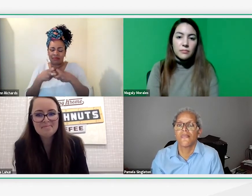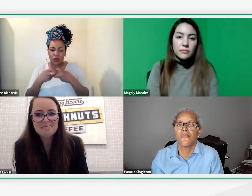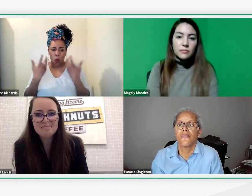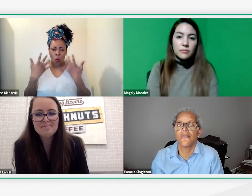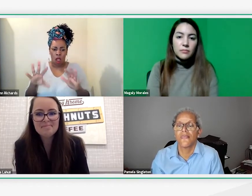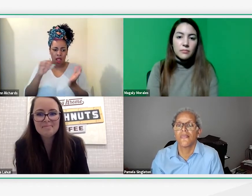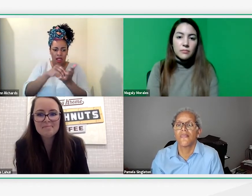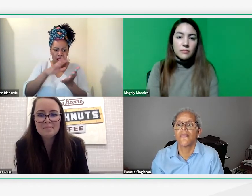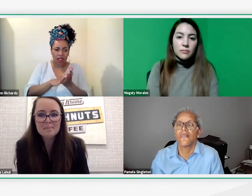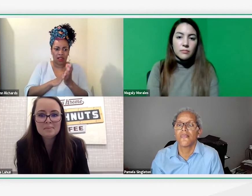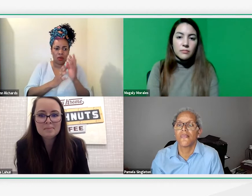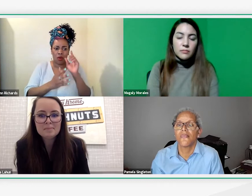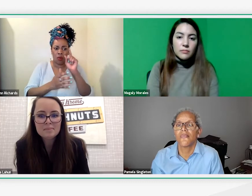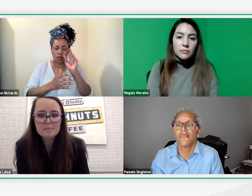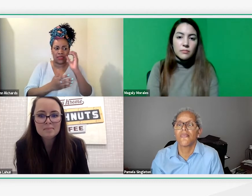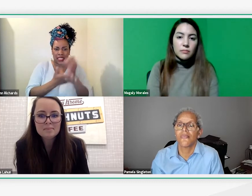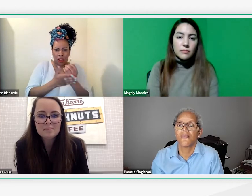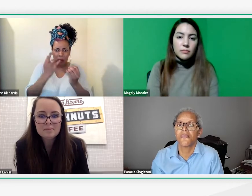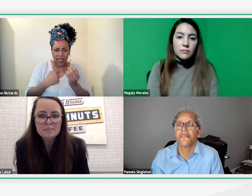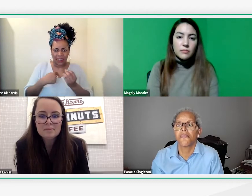in your check. >>ROXANN RICHARDS: What about people